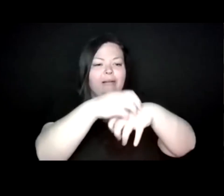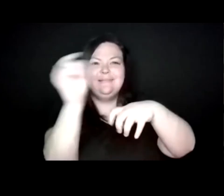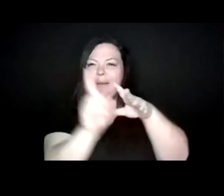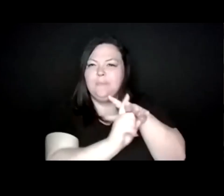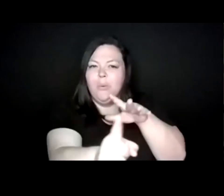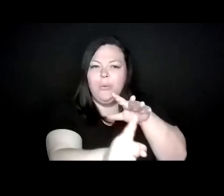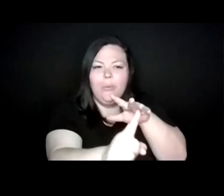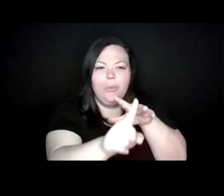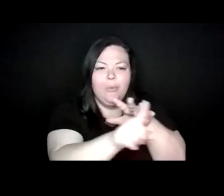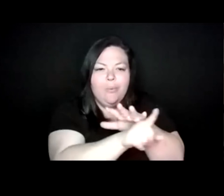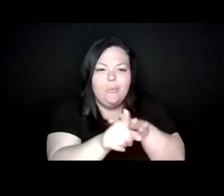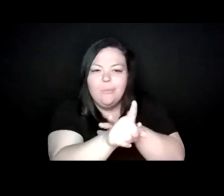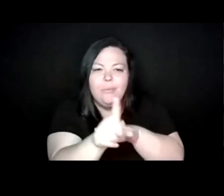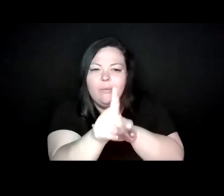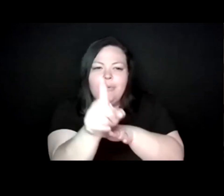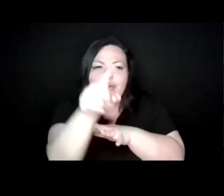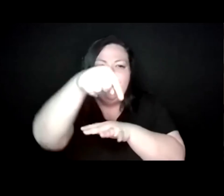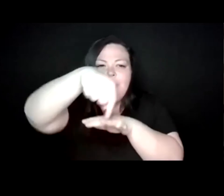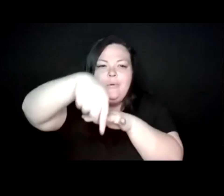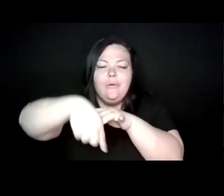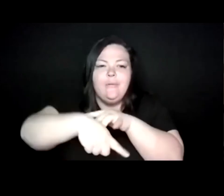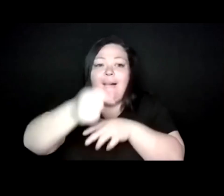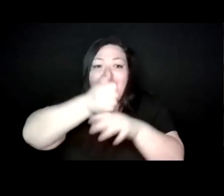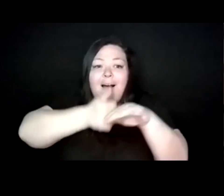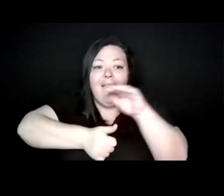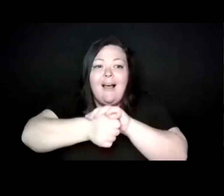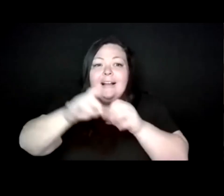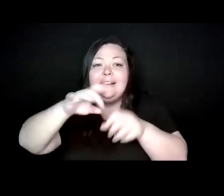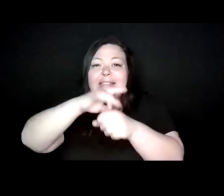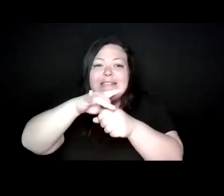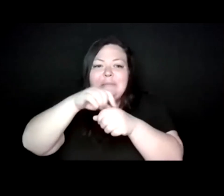sneaking out of cracks and holes, hiding / in a tea pot, plotting the big adventure./